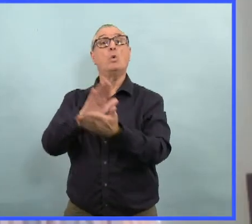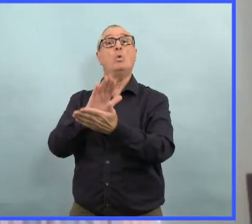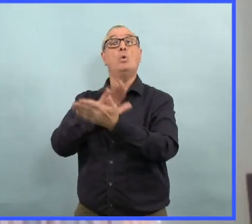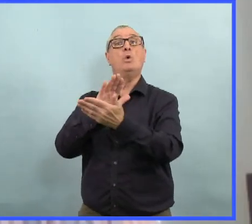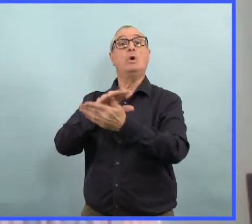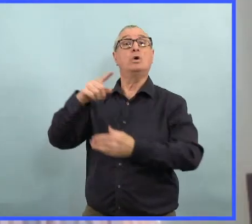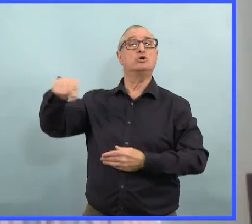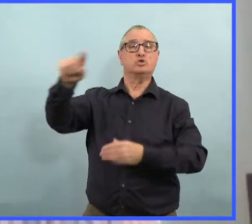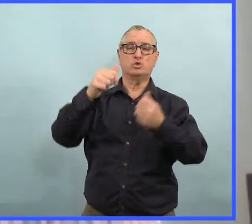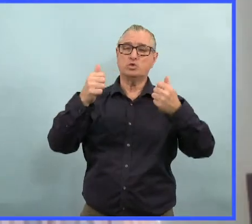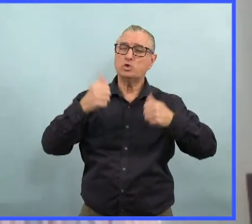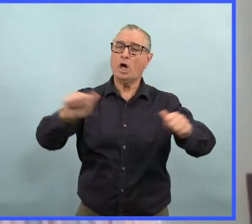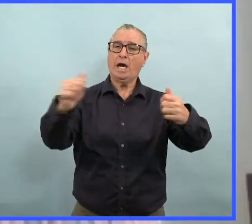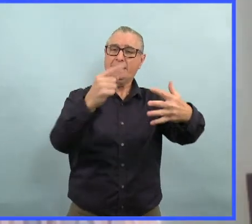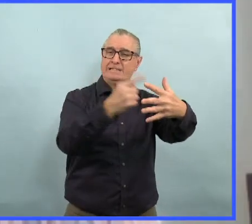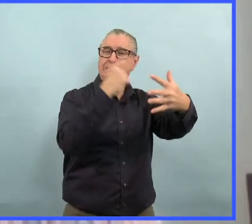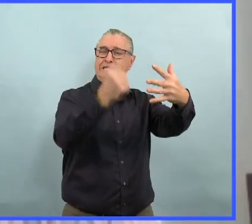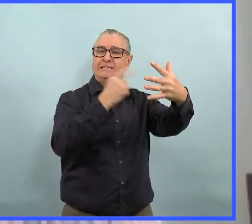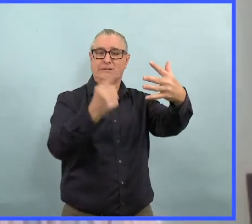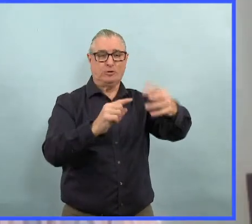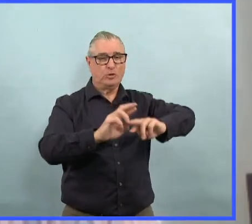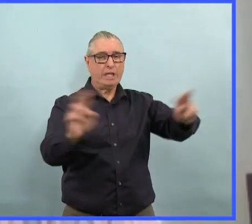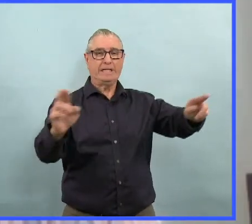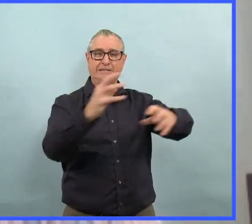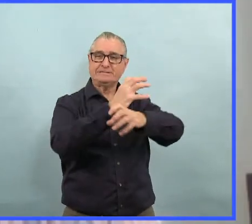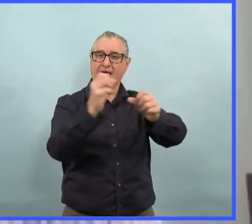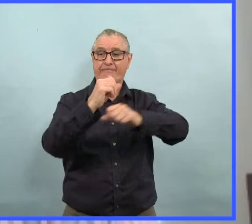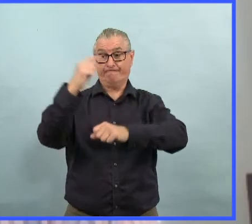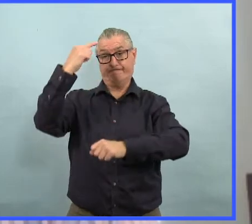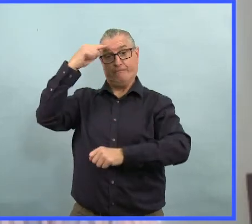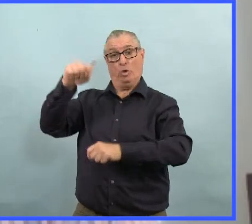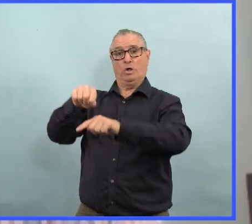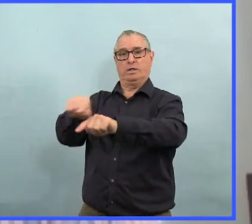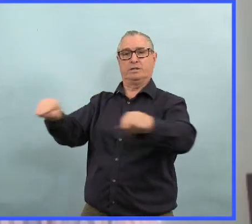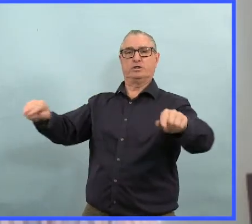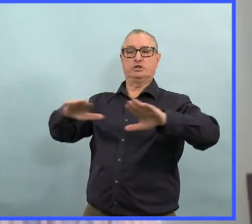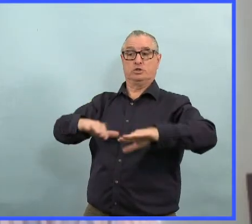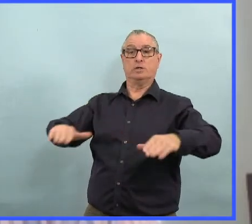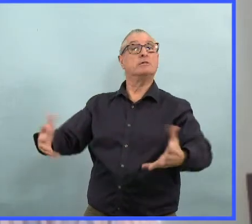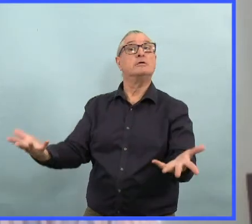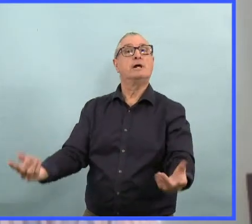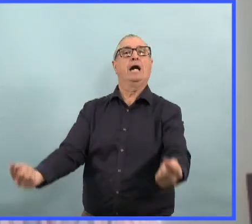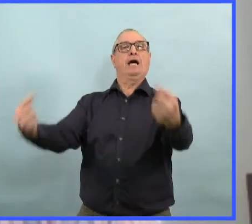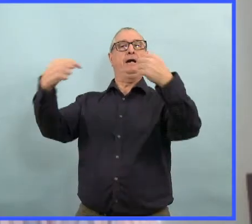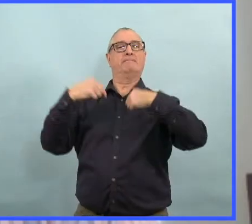kids back in school and i think we're going to do whatever we can to have the kids remain in school